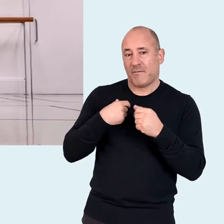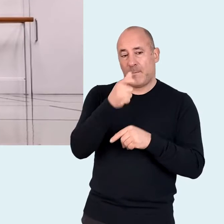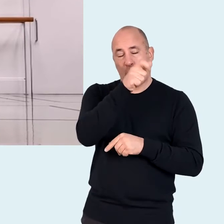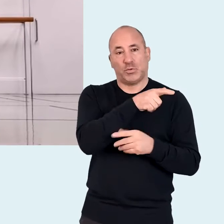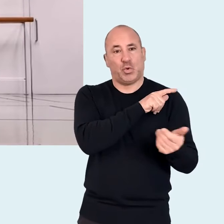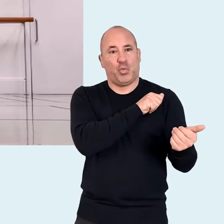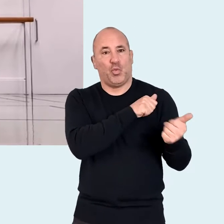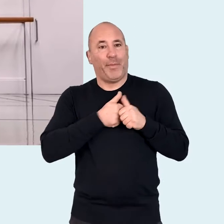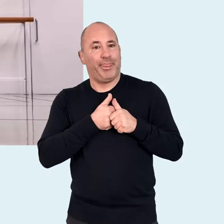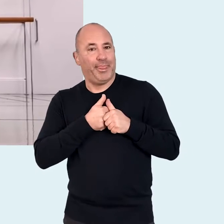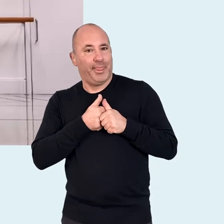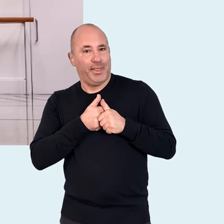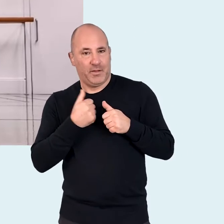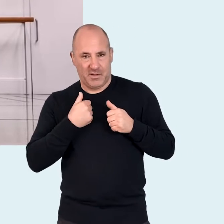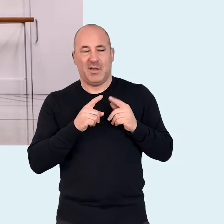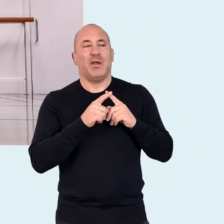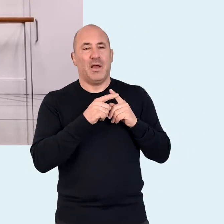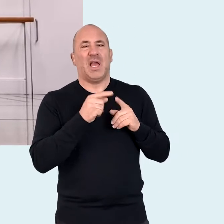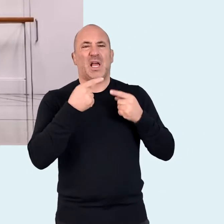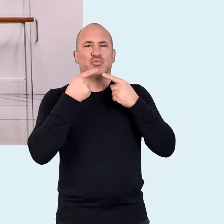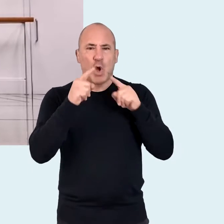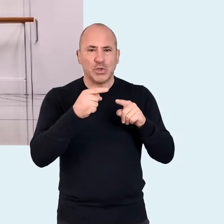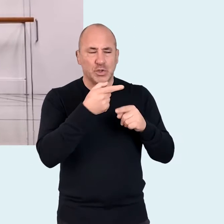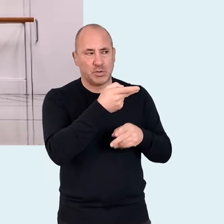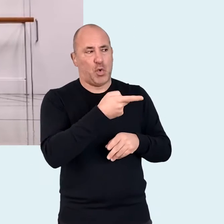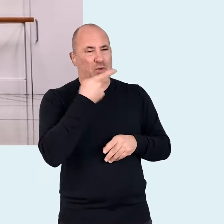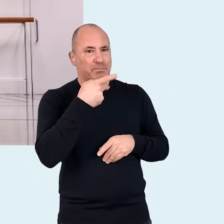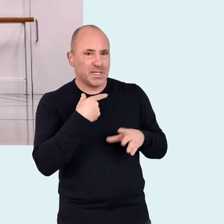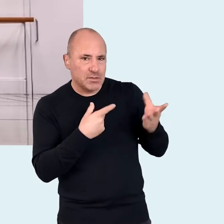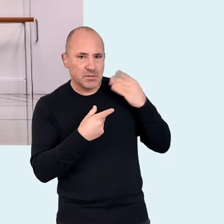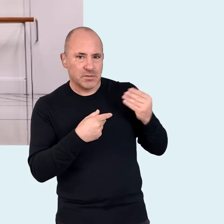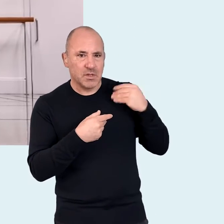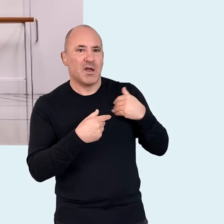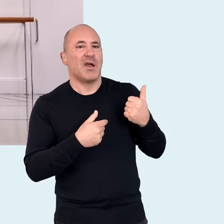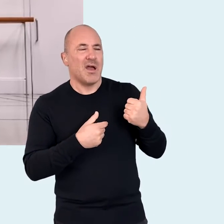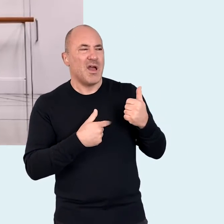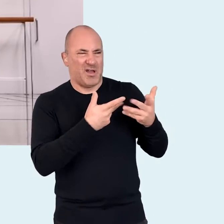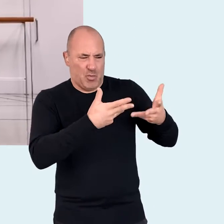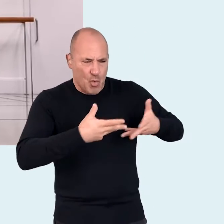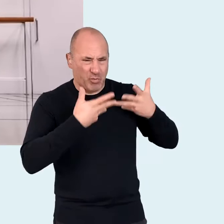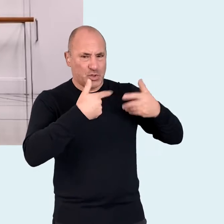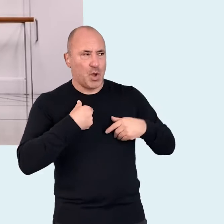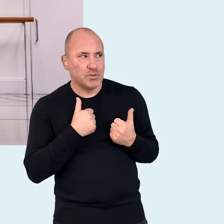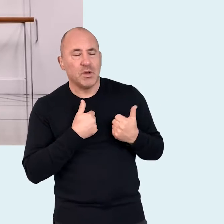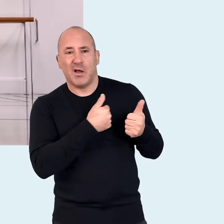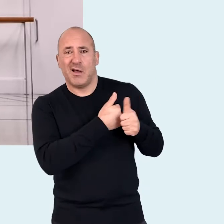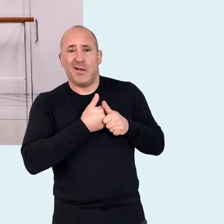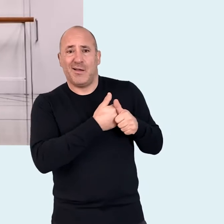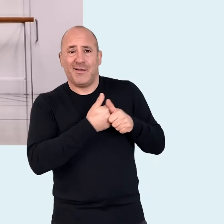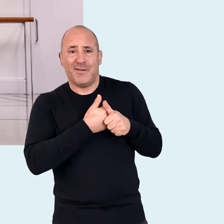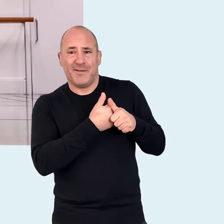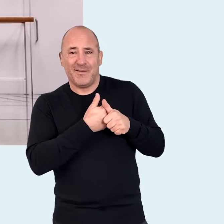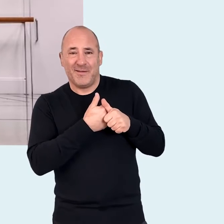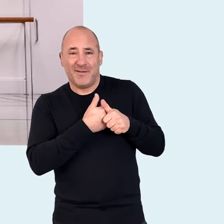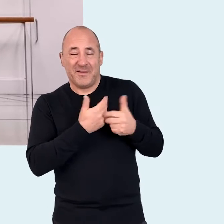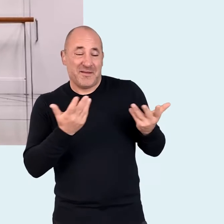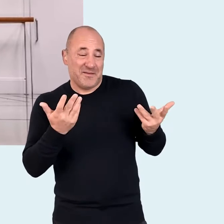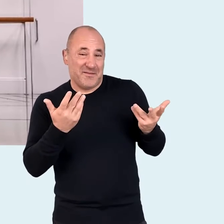to ensure that I had a dedicated helper with me. He repeated instructions for me and gave